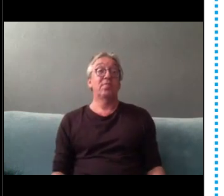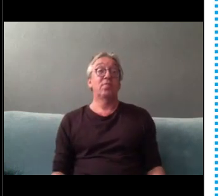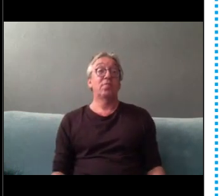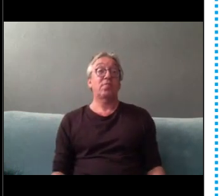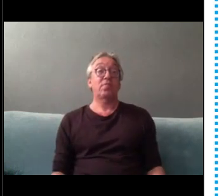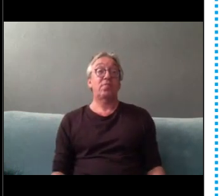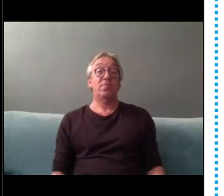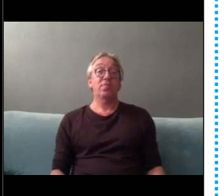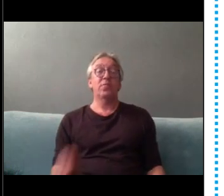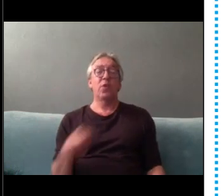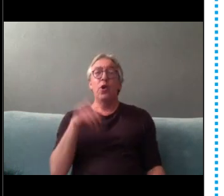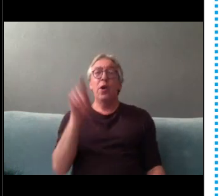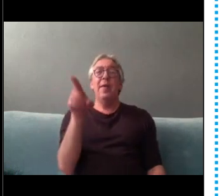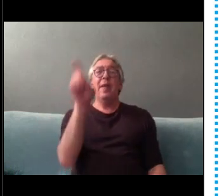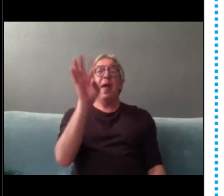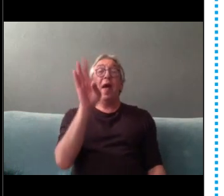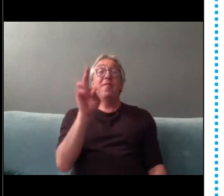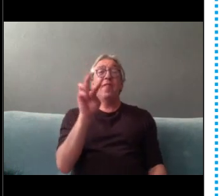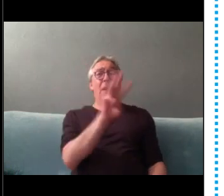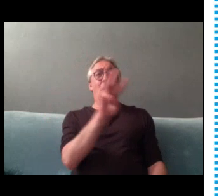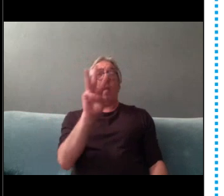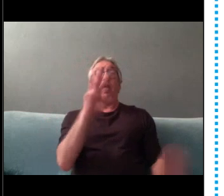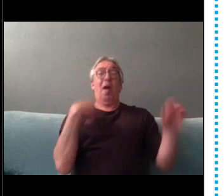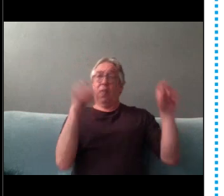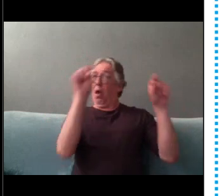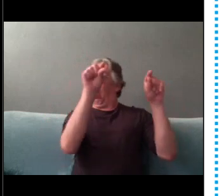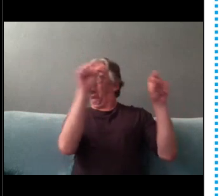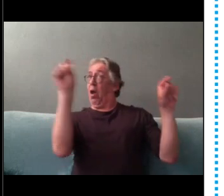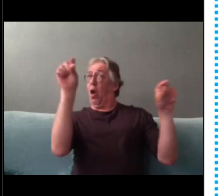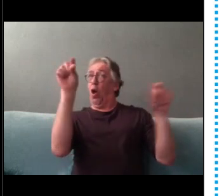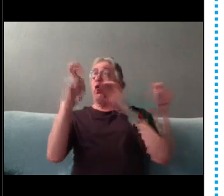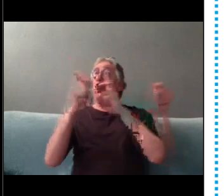If you choose transport, you can find the consultations open on transport.